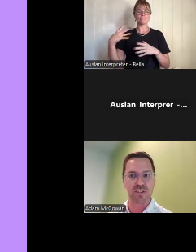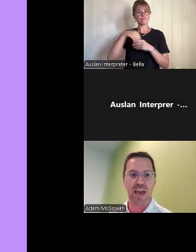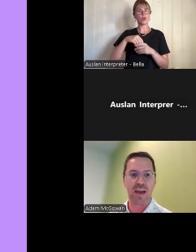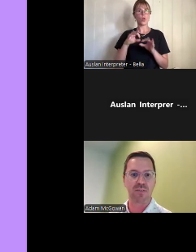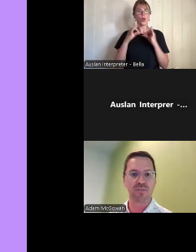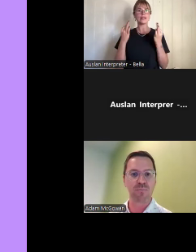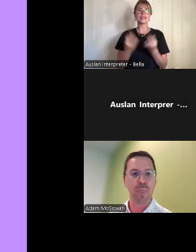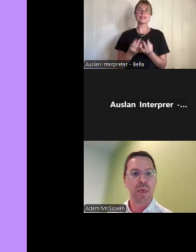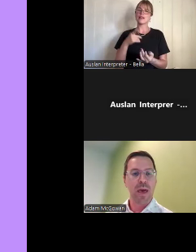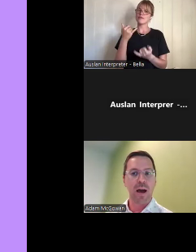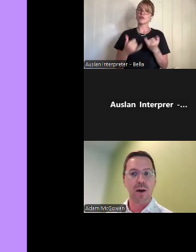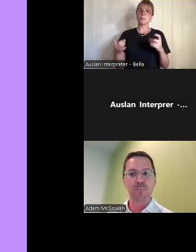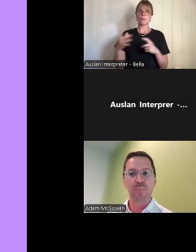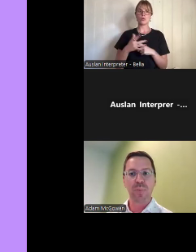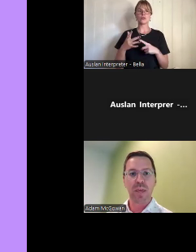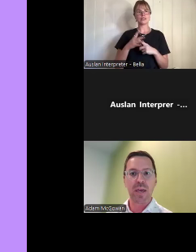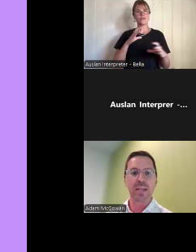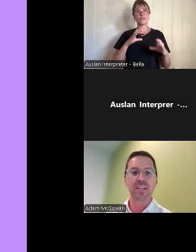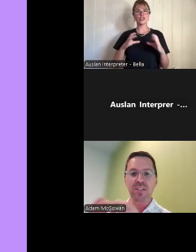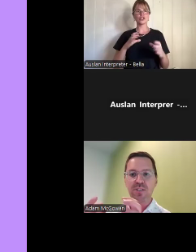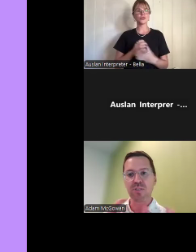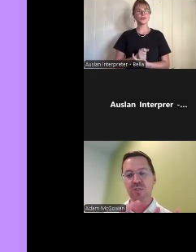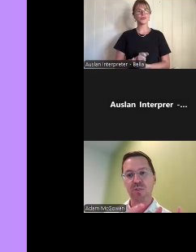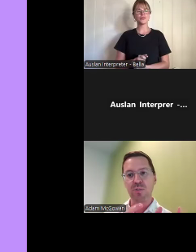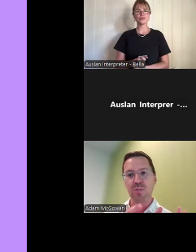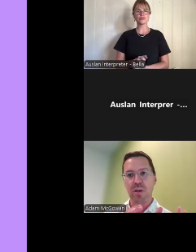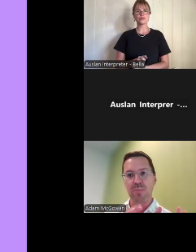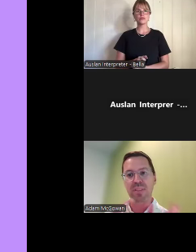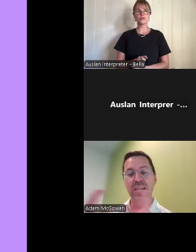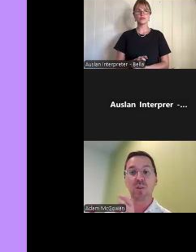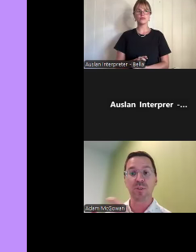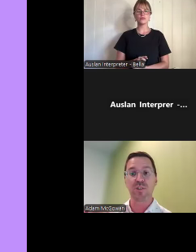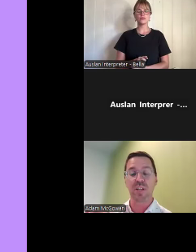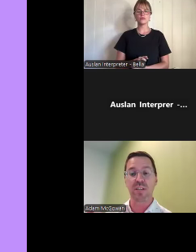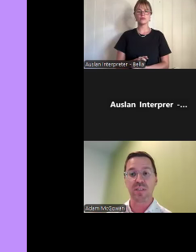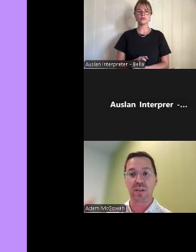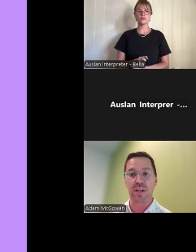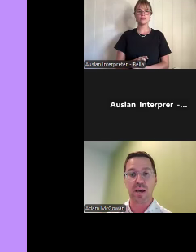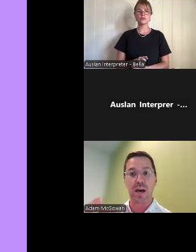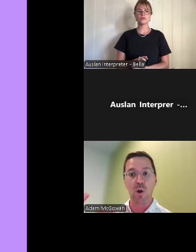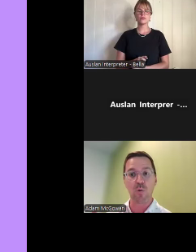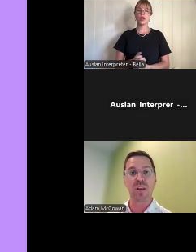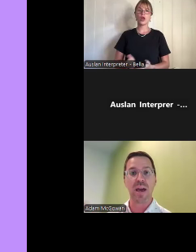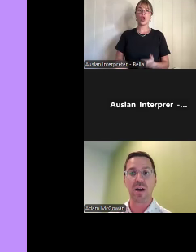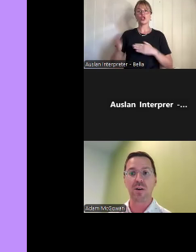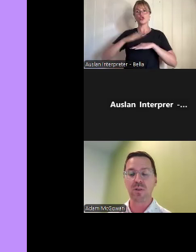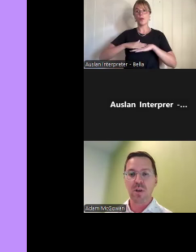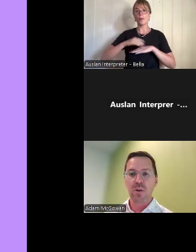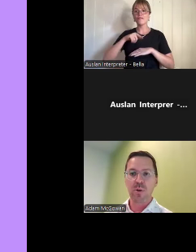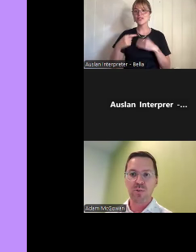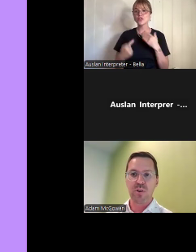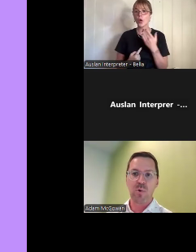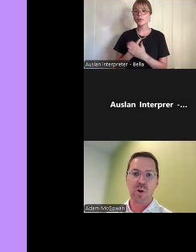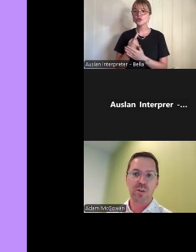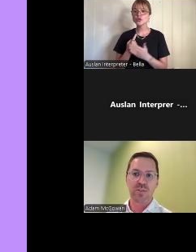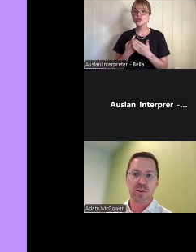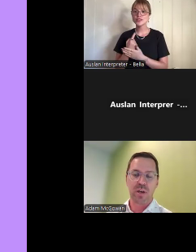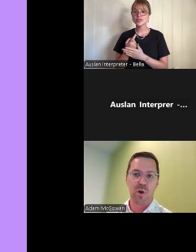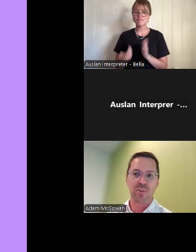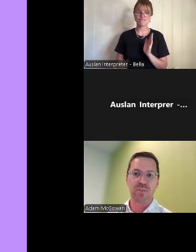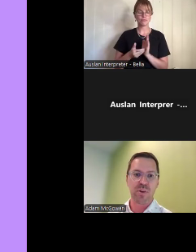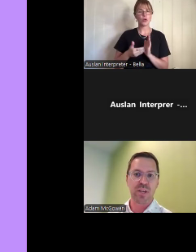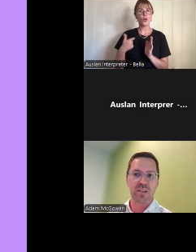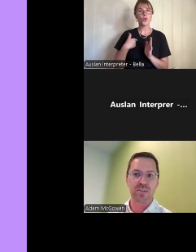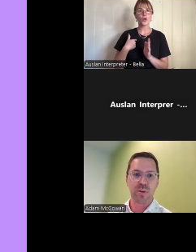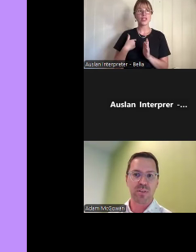to have. In addition to these opportunities that are open now, we also worked over three years with